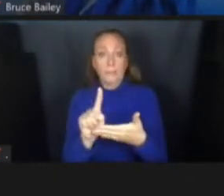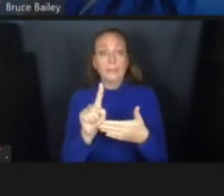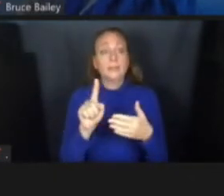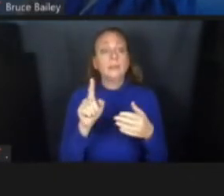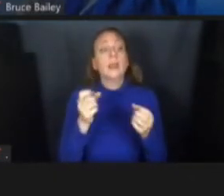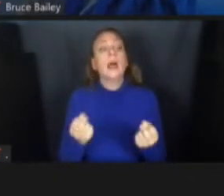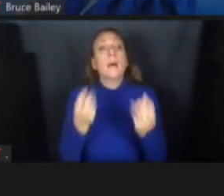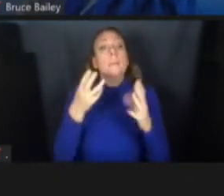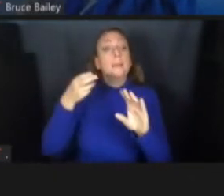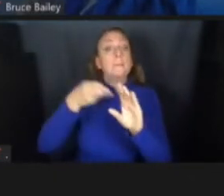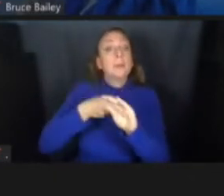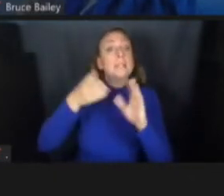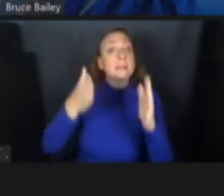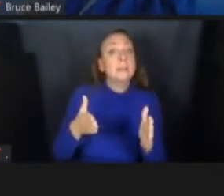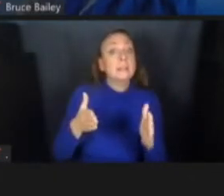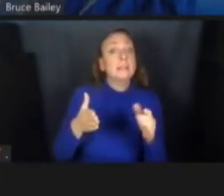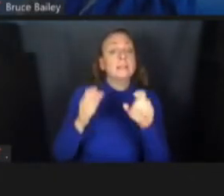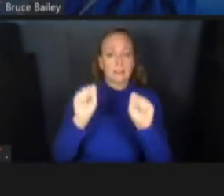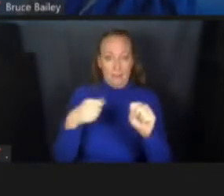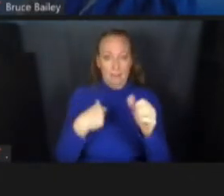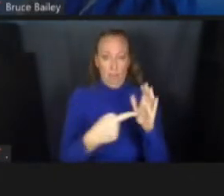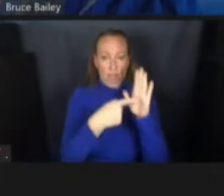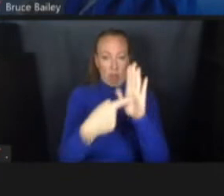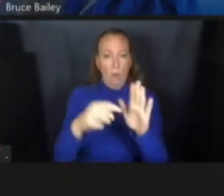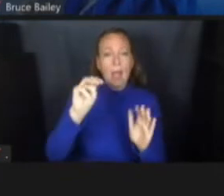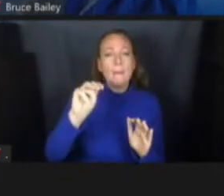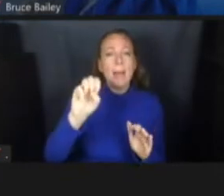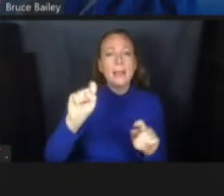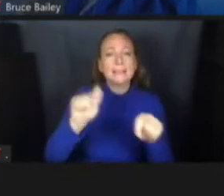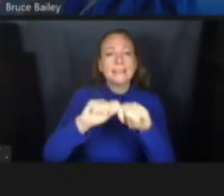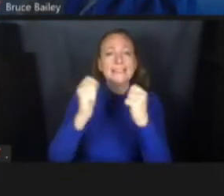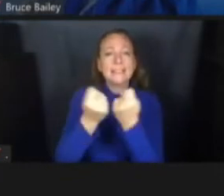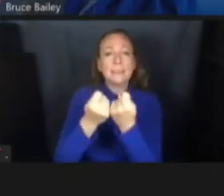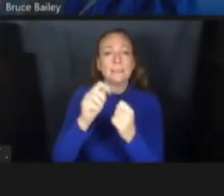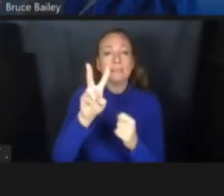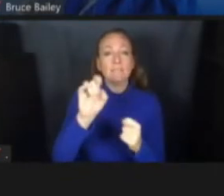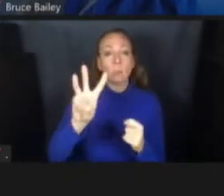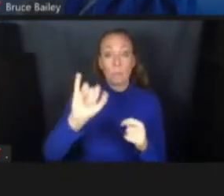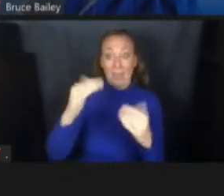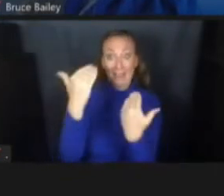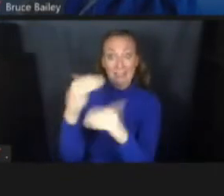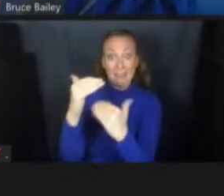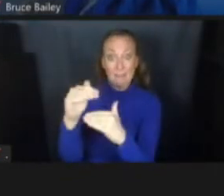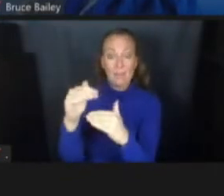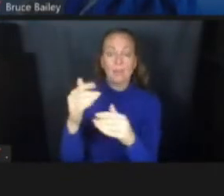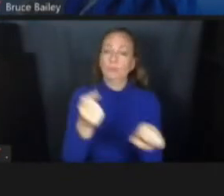could be displayed in an MS Teams view was removed. This made it possible